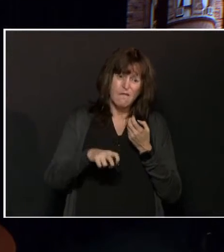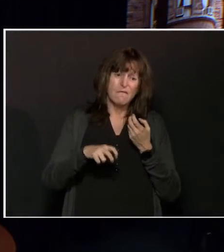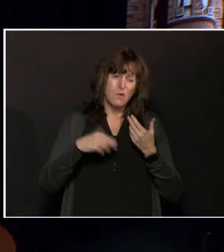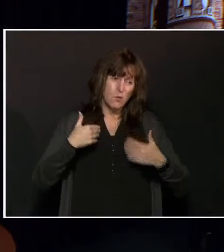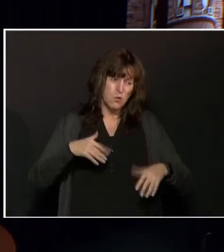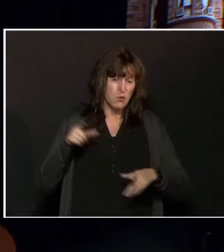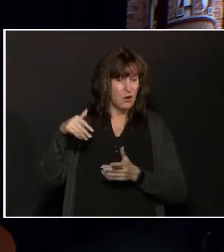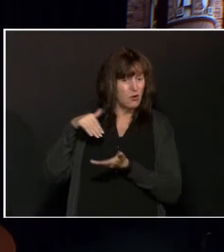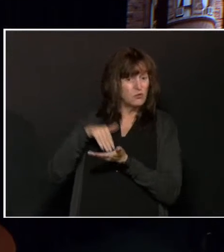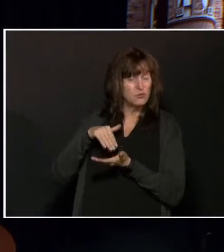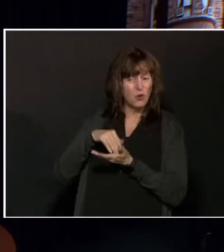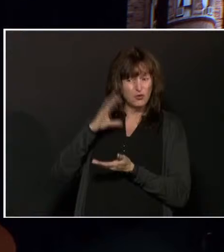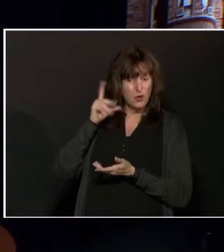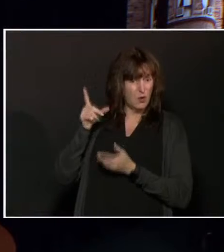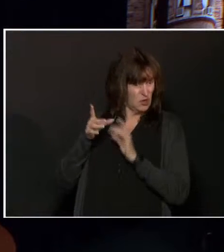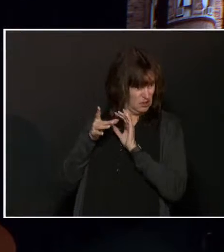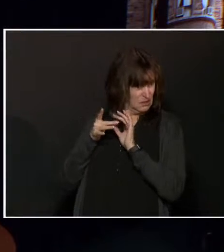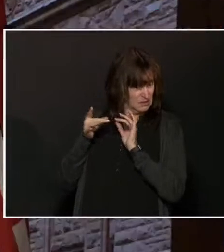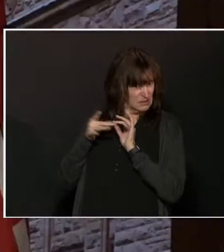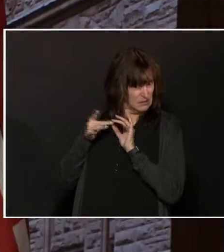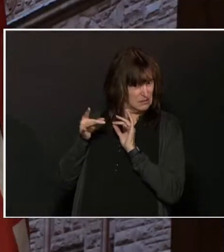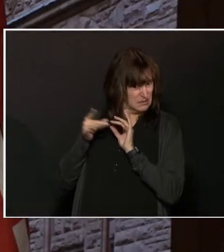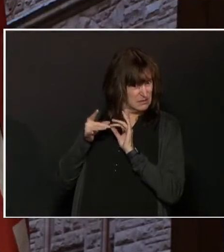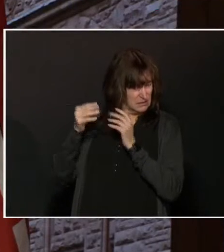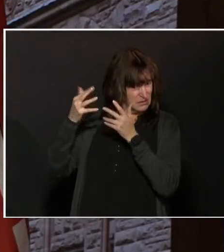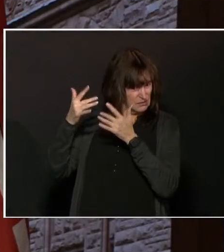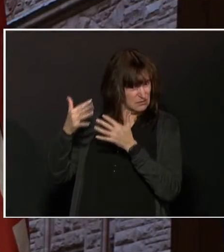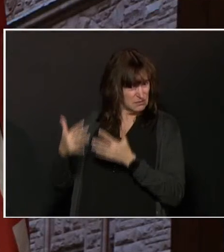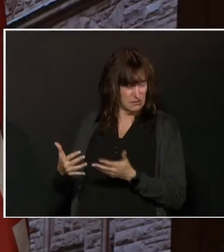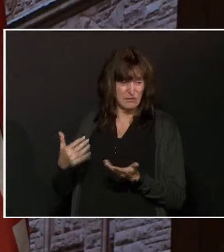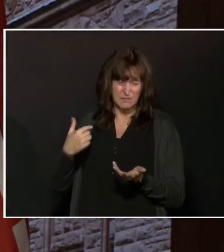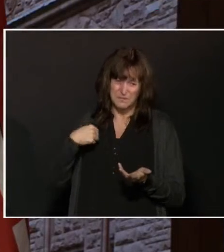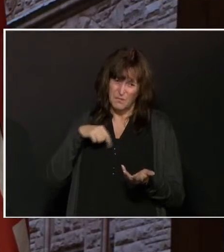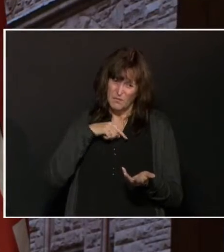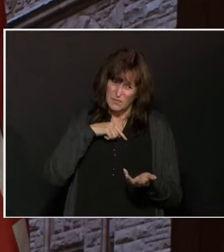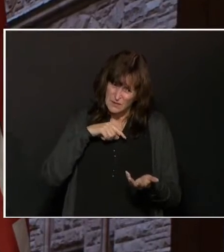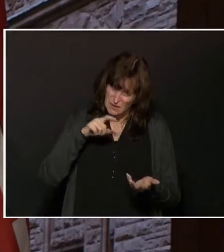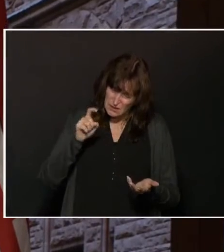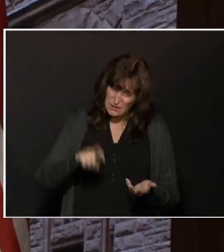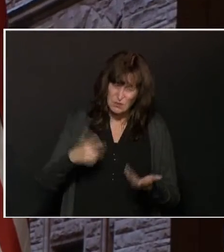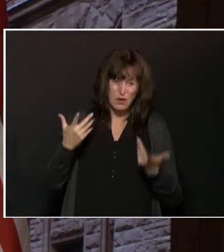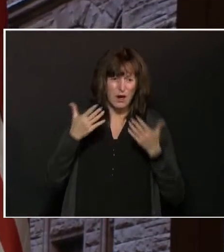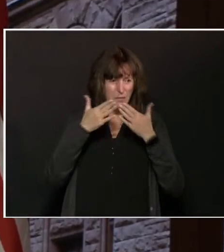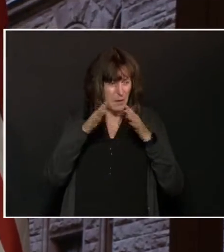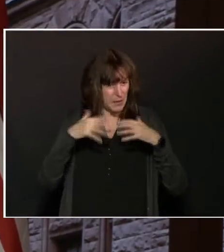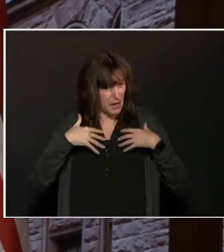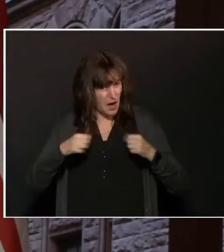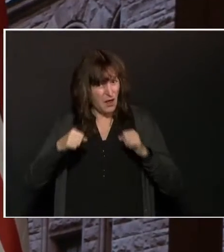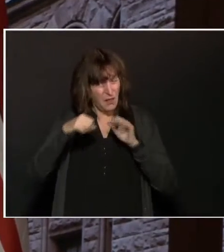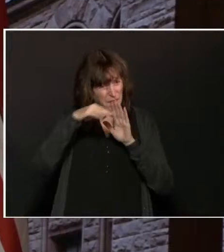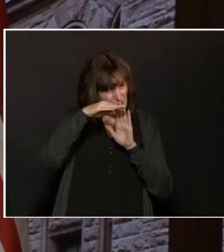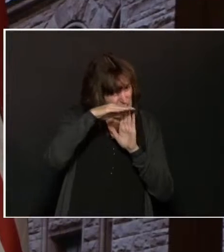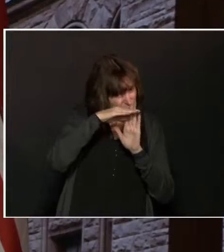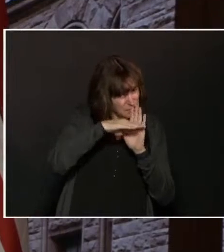IMPACT ON OUR LONG-TERM CARE HOMES AND SO IMPACT ON OUR LONG-TERM CARE HOMES AND SO THE IMPACT ON OUR LONG-TERM CARE HOMES IMPACT ON OUR LONG-TERM CARE HOMES AND SO THE IMPACT ON OUR LONG-TERM CARE HOMES AND SO THE BIGGEST HOMES AND SO THE BIGGEST PREDICTOR HOMES AND SO THE BIGGEST PREDICTOR OF A HOMES AND SO THE BIGGEST PREDICTOR OF A OUTBREAK